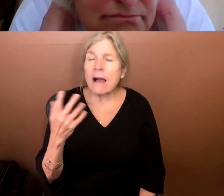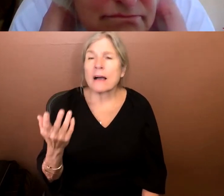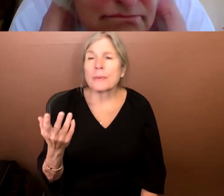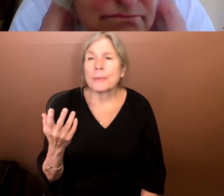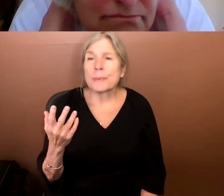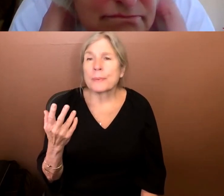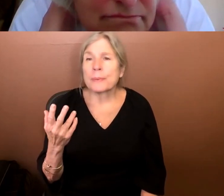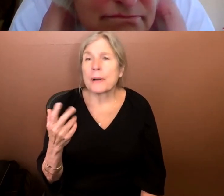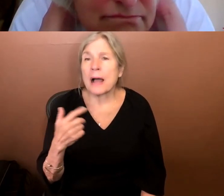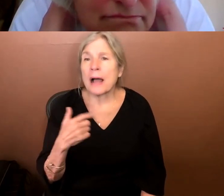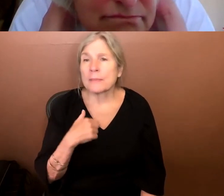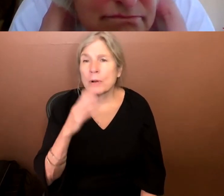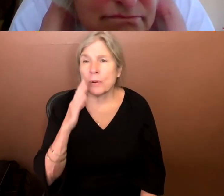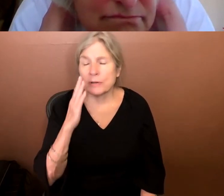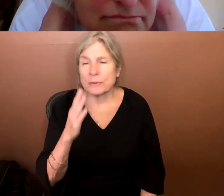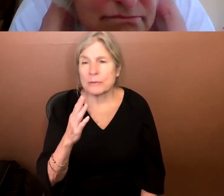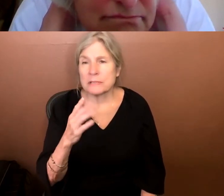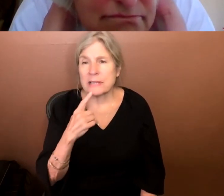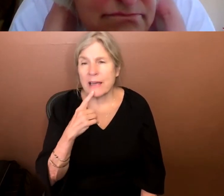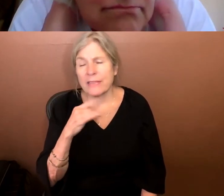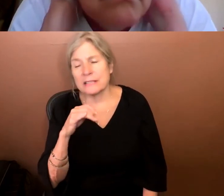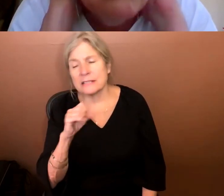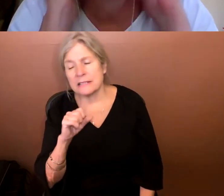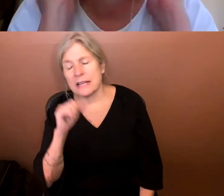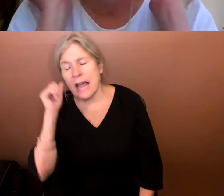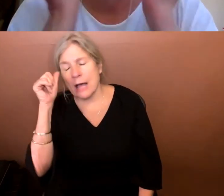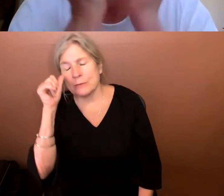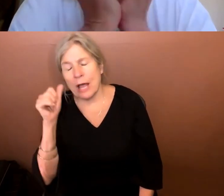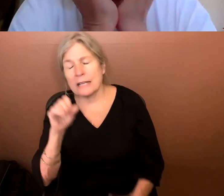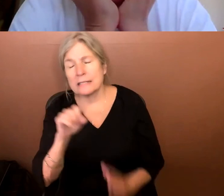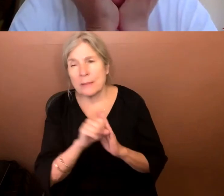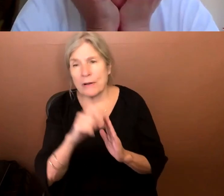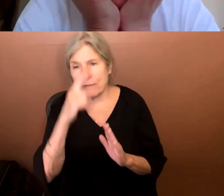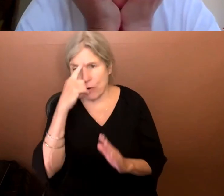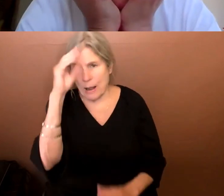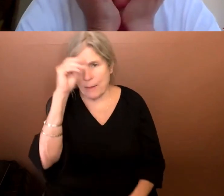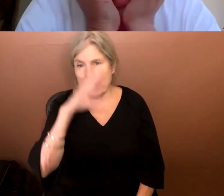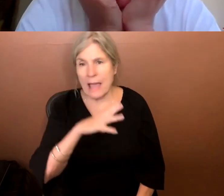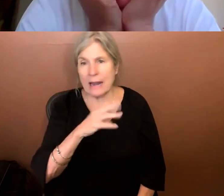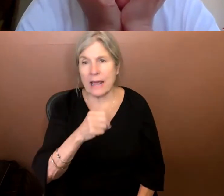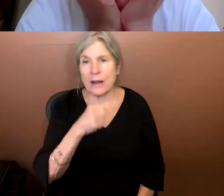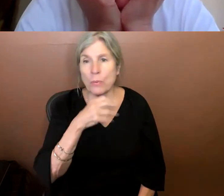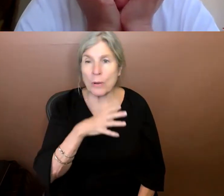I'm going to say this is an abstract symbol for a man and a woman. Which is which